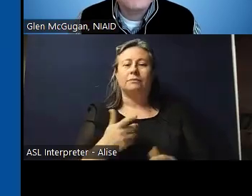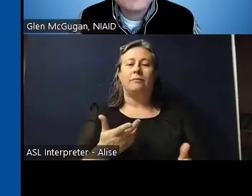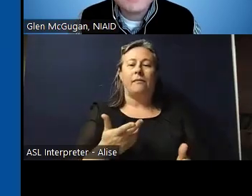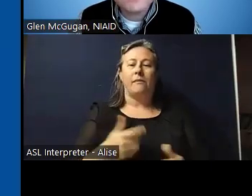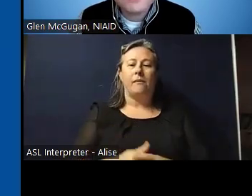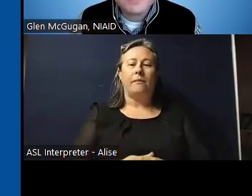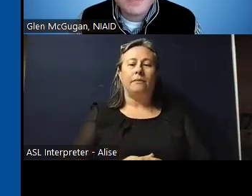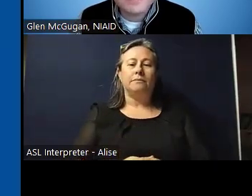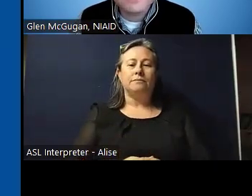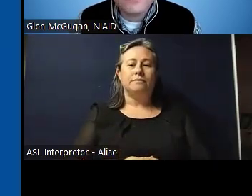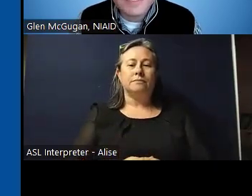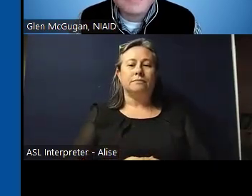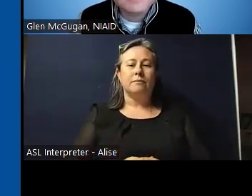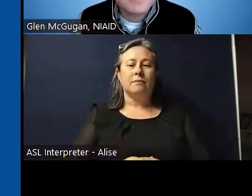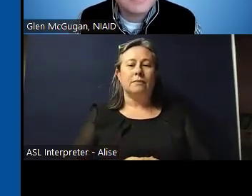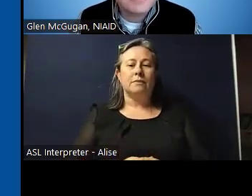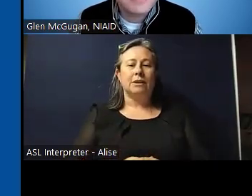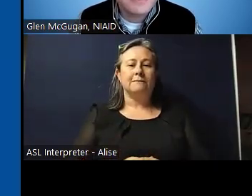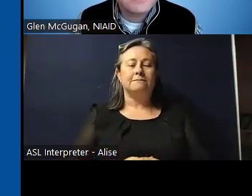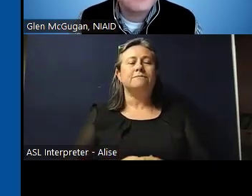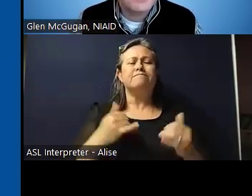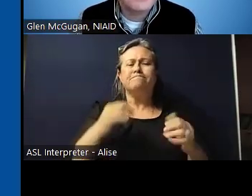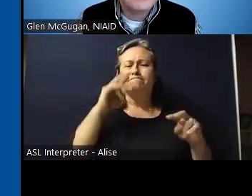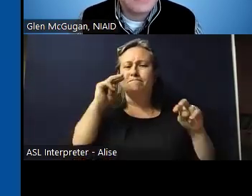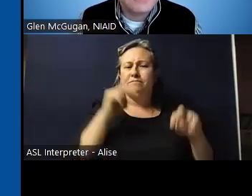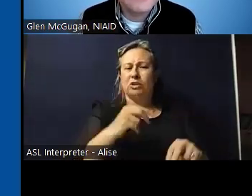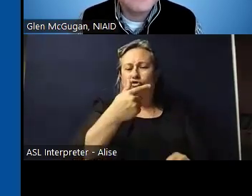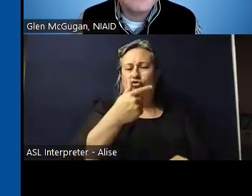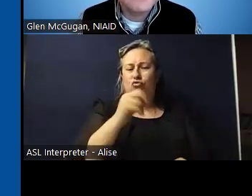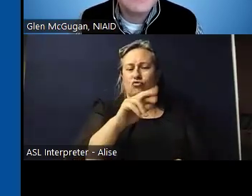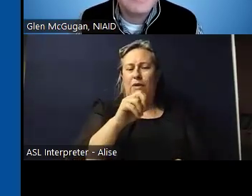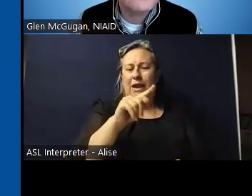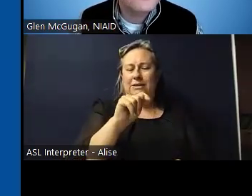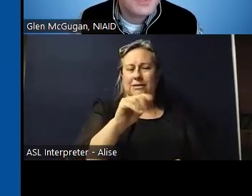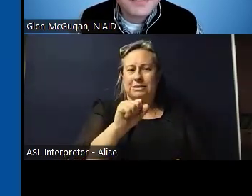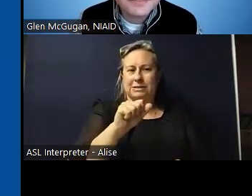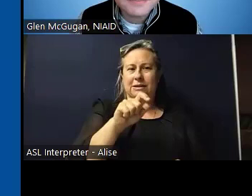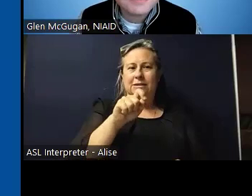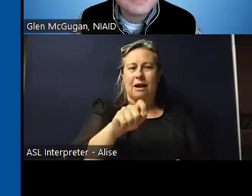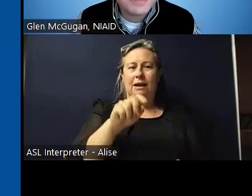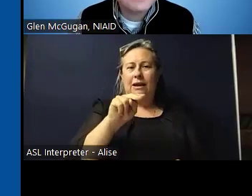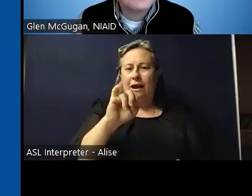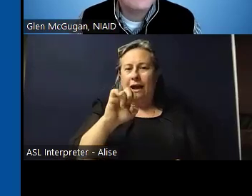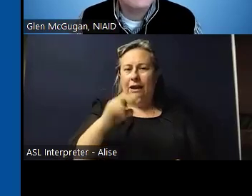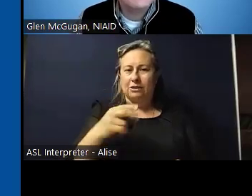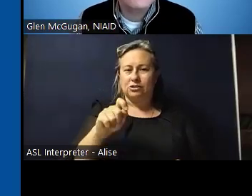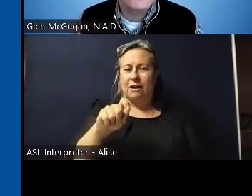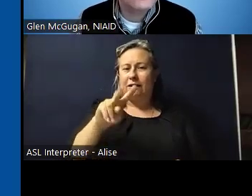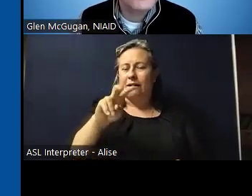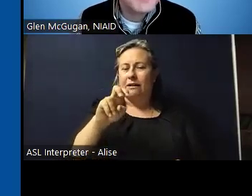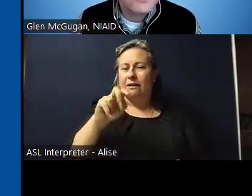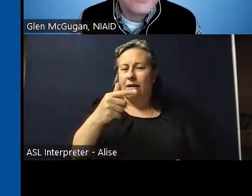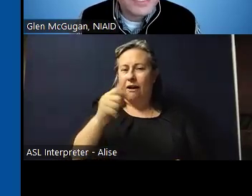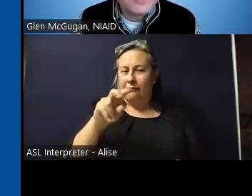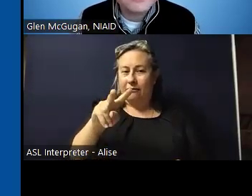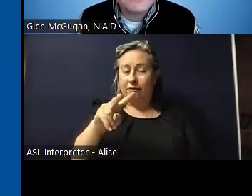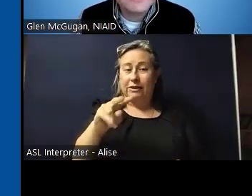So let's take a look at grants.nih.gov. Now, if you've not looked at this site, or you don't look at it regularly,